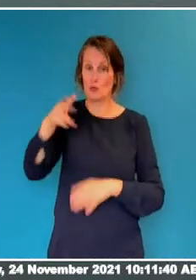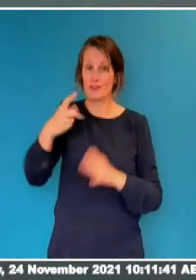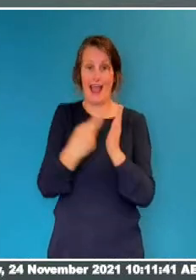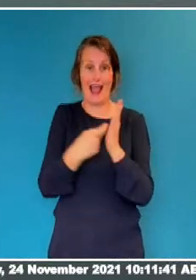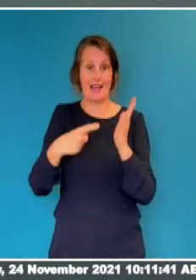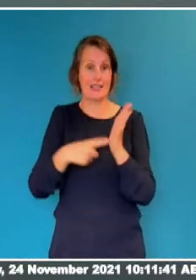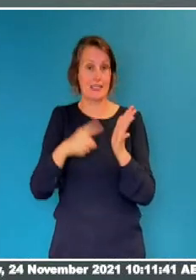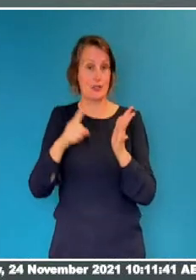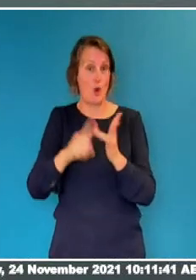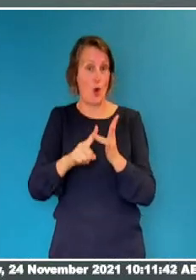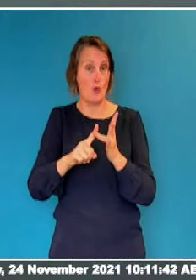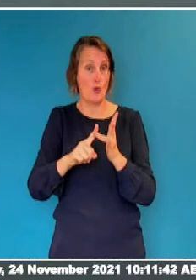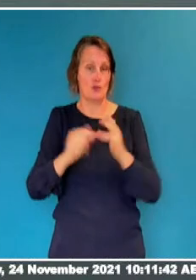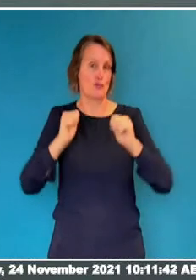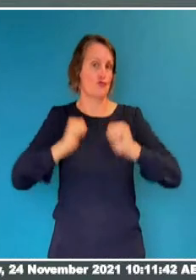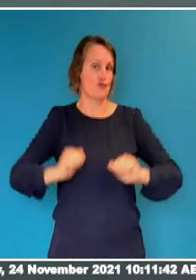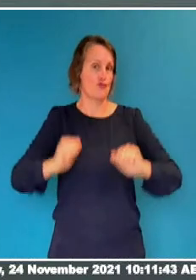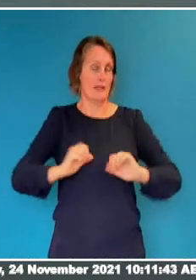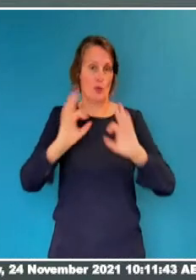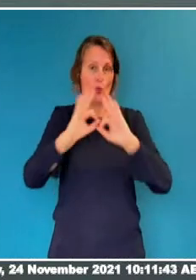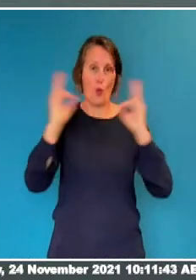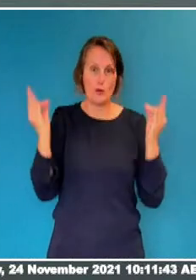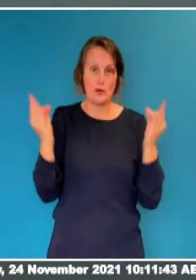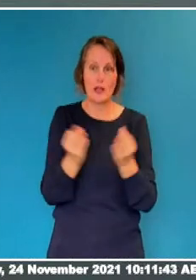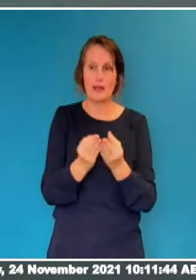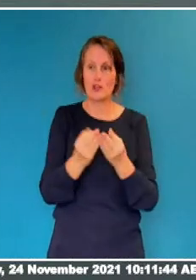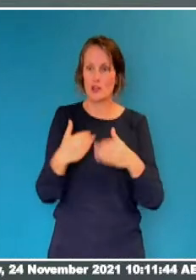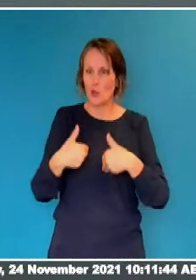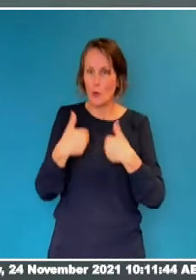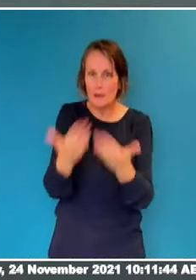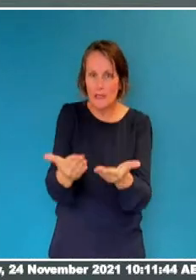formally an RTO, we provide thousands of hours of training each year.